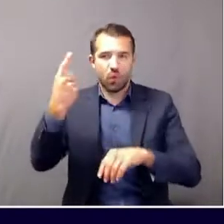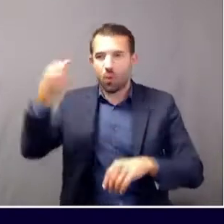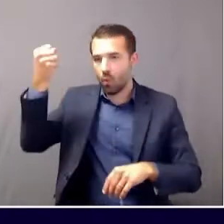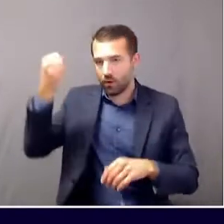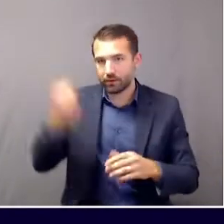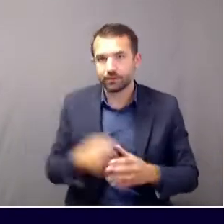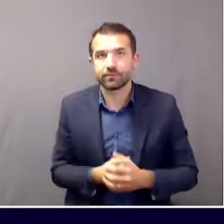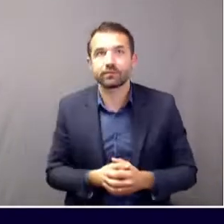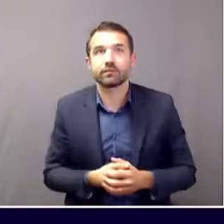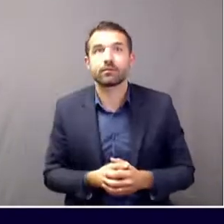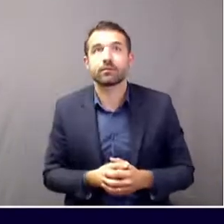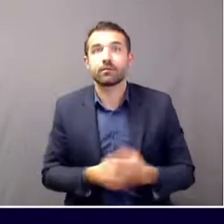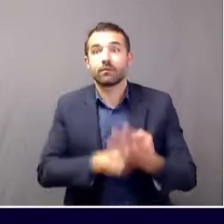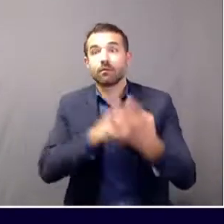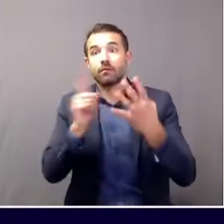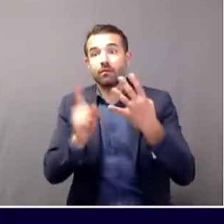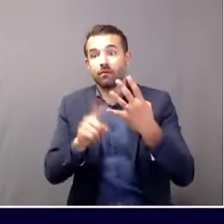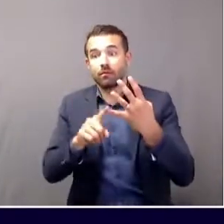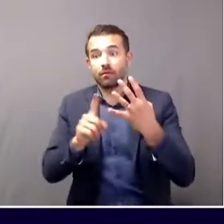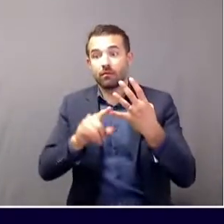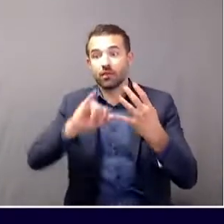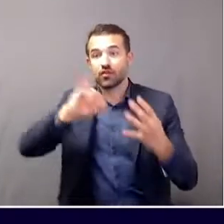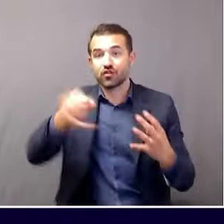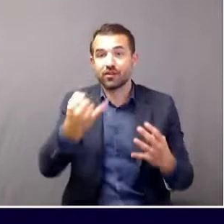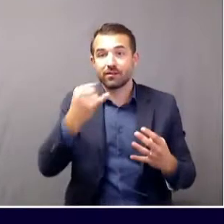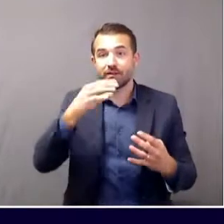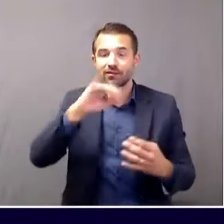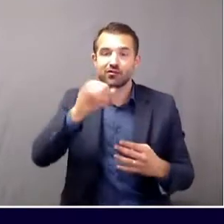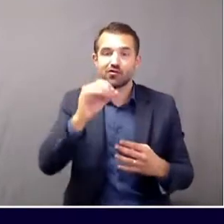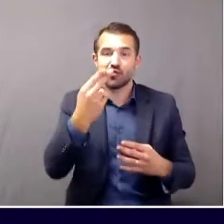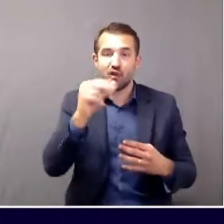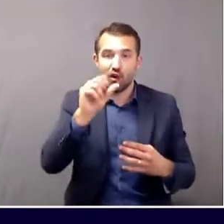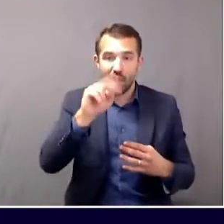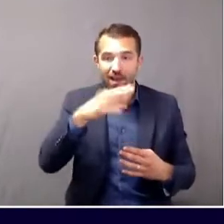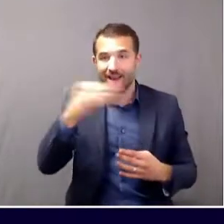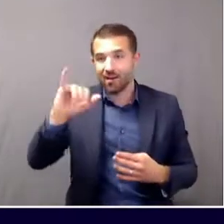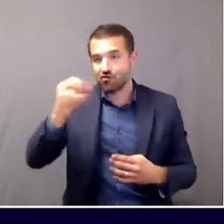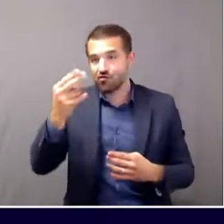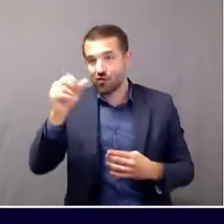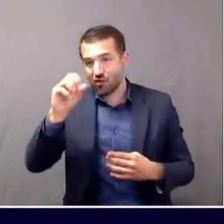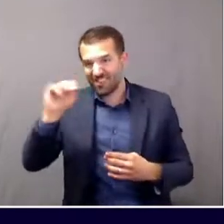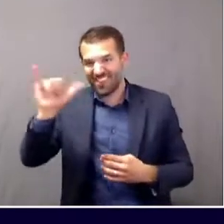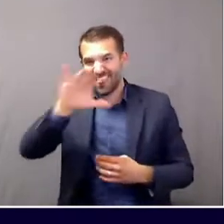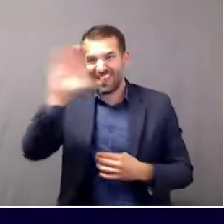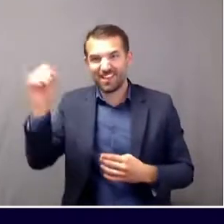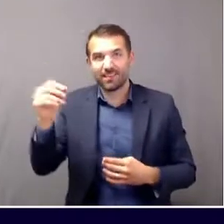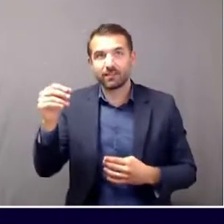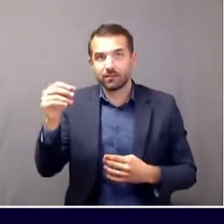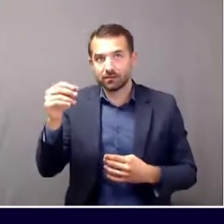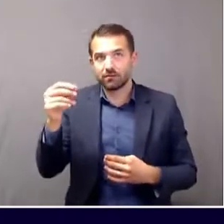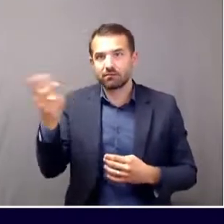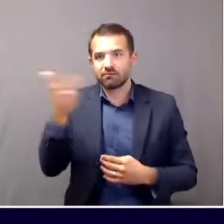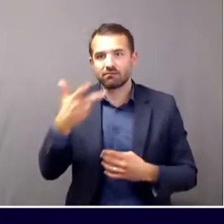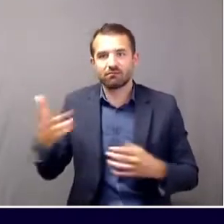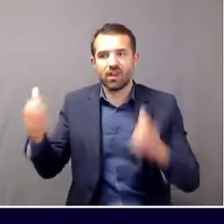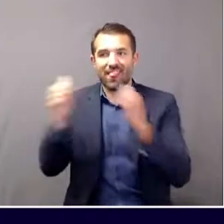between Johnson and Johnson and one of their affiliate companies